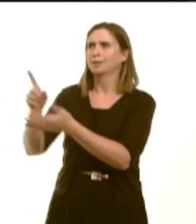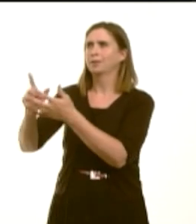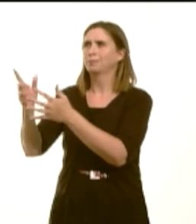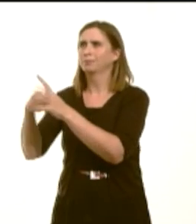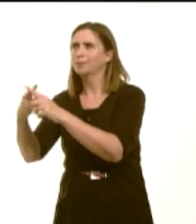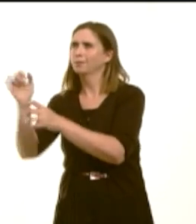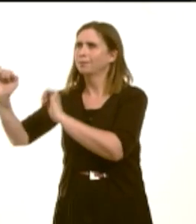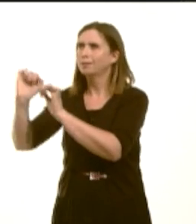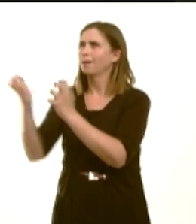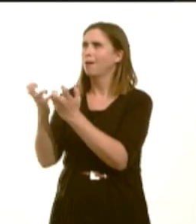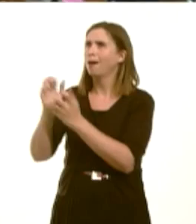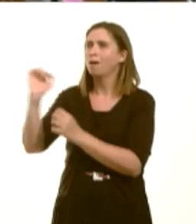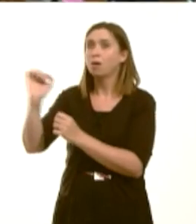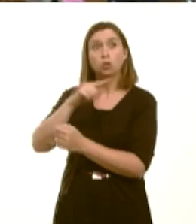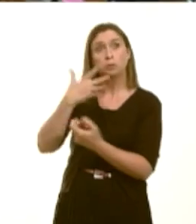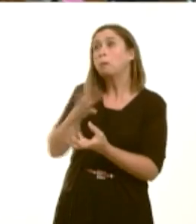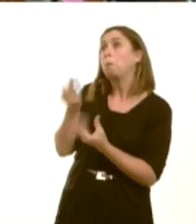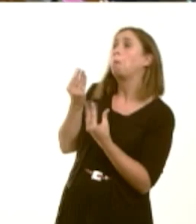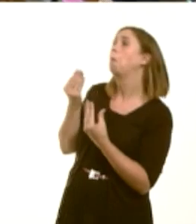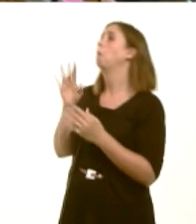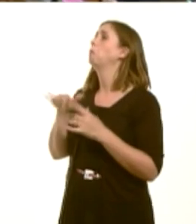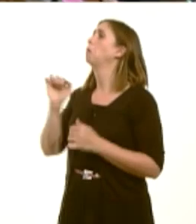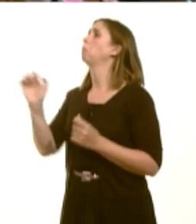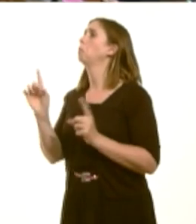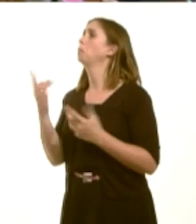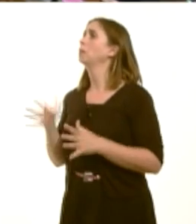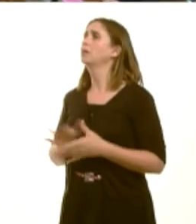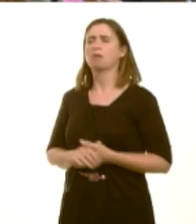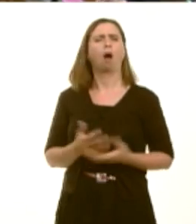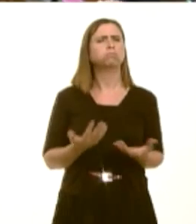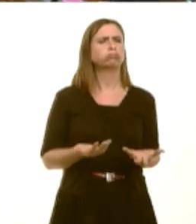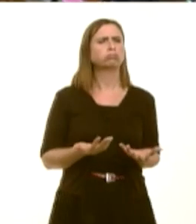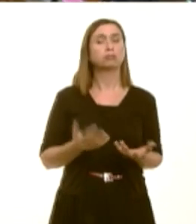you could learn from some of their experience north of the border. Carwyn Jones: Of course. Itís fair to say, of course, that the powers were devolved earlier